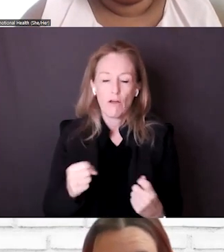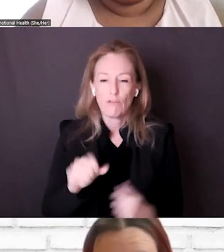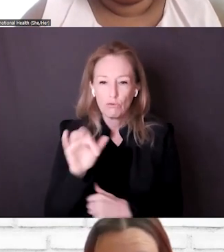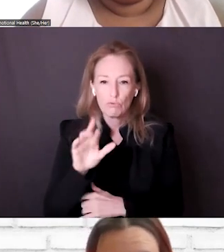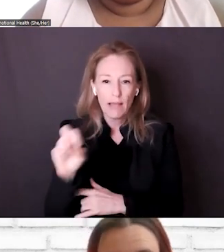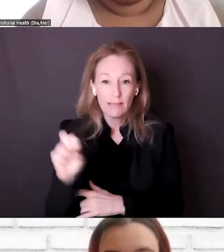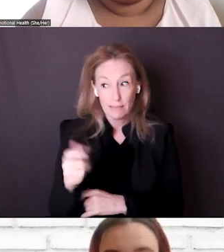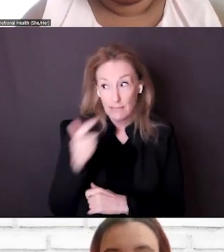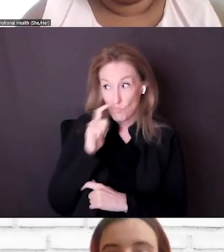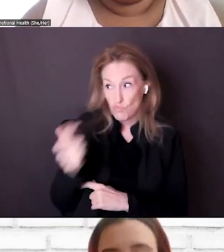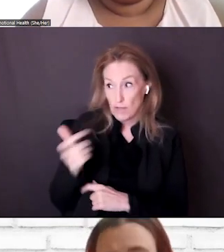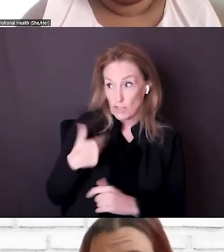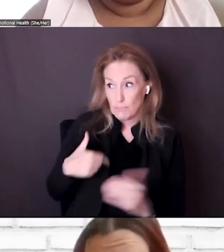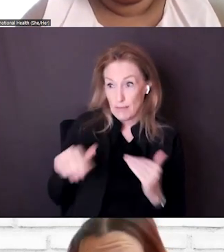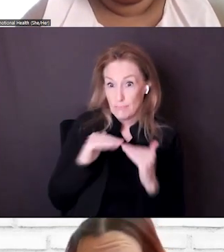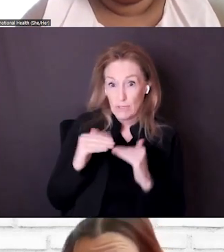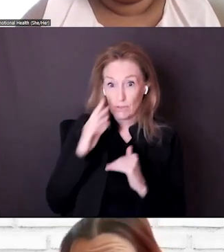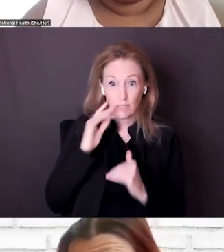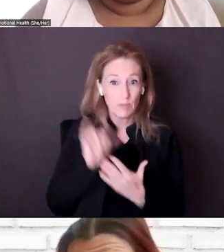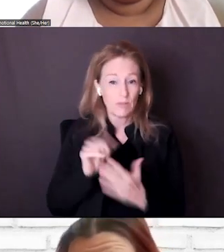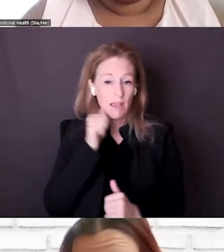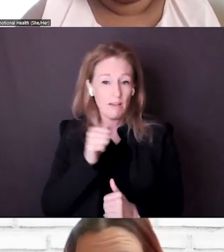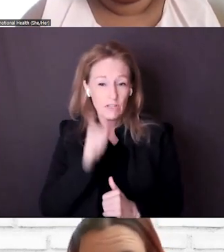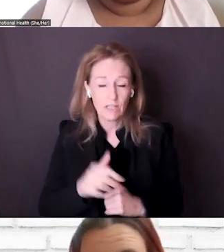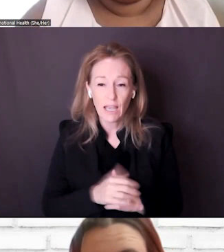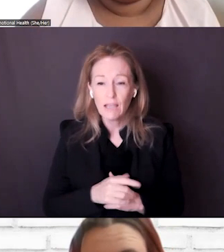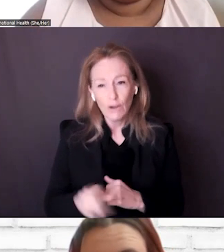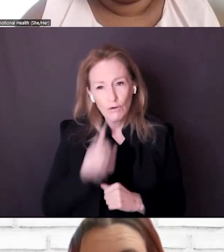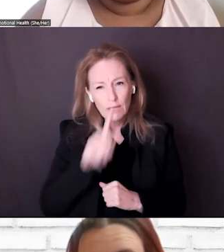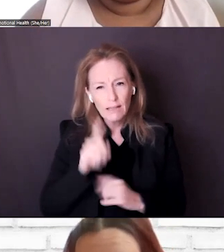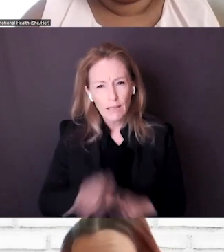IMPORTANT STEP ON PUTTING THE HONEST ON YOUTH AND PUTTING IT ON